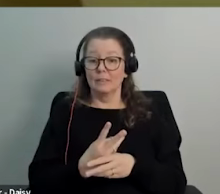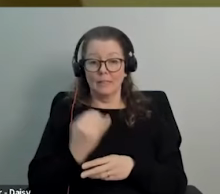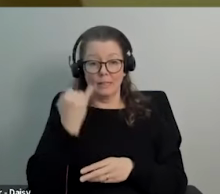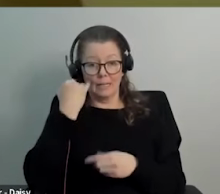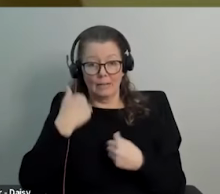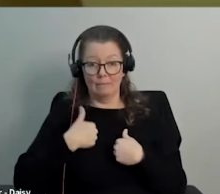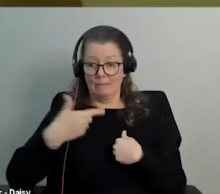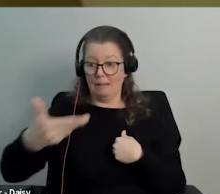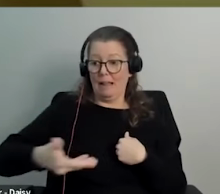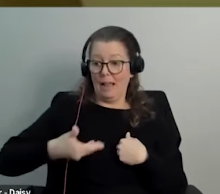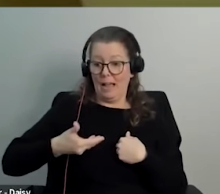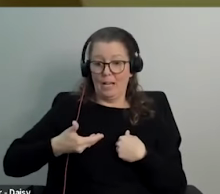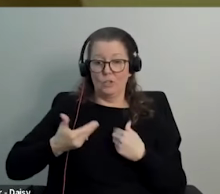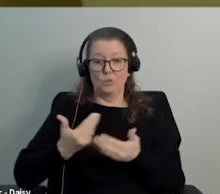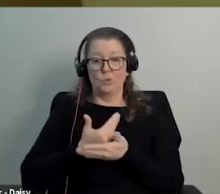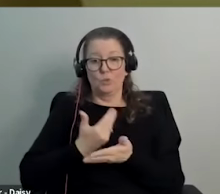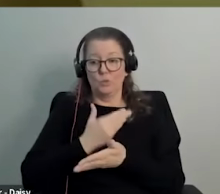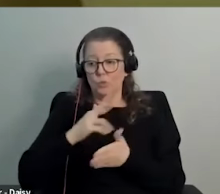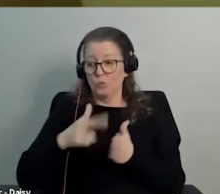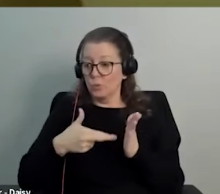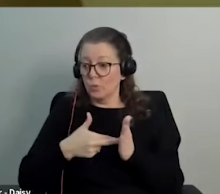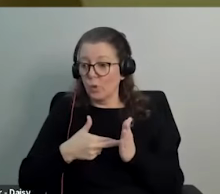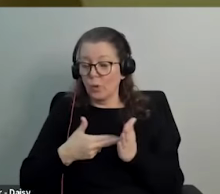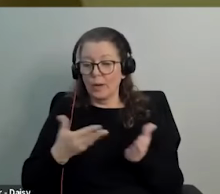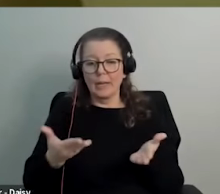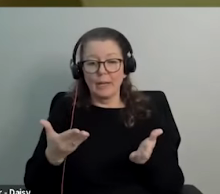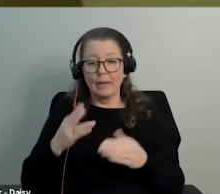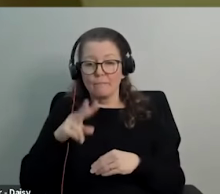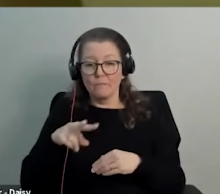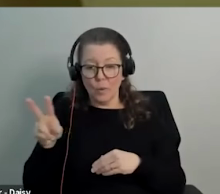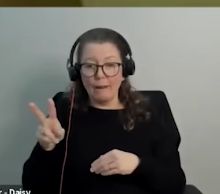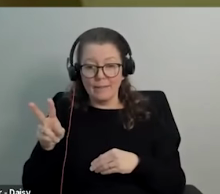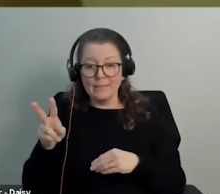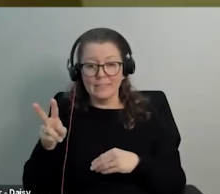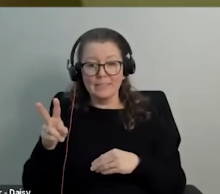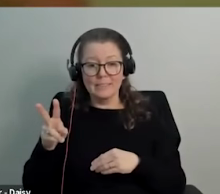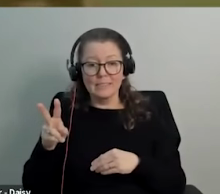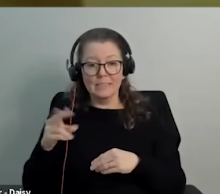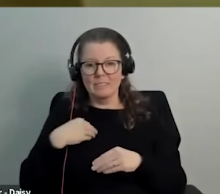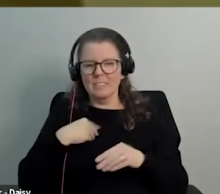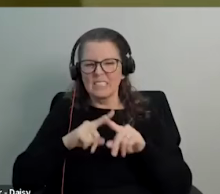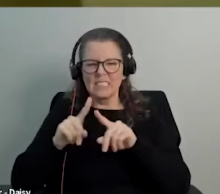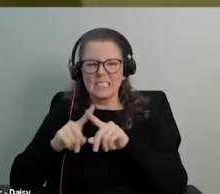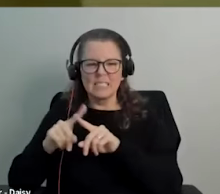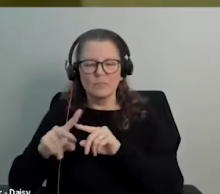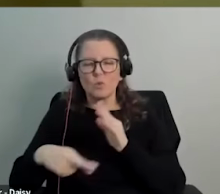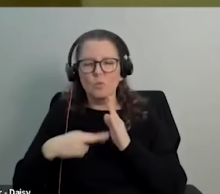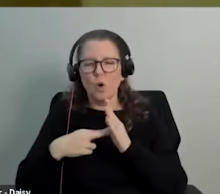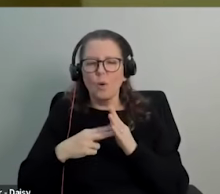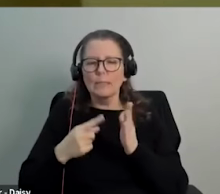at Verizon, okay? And so again, I do have a number of accessibility roles that occasionally pop up.